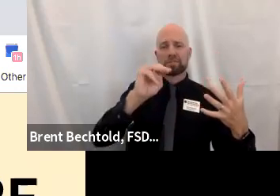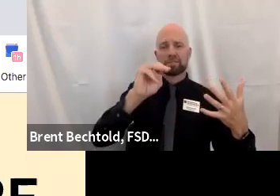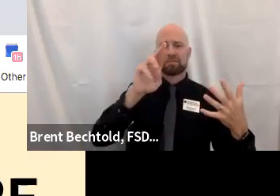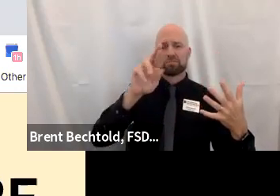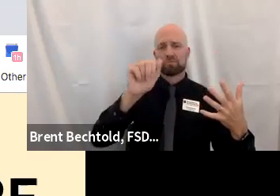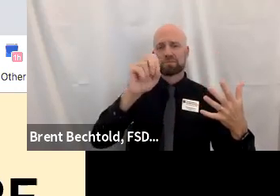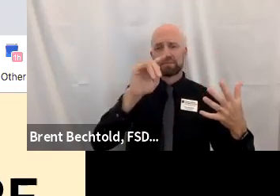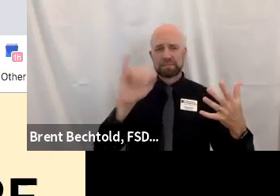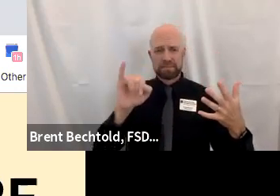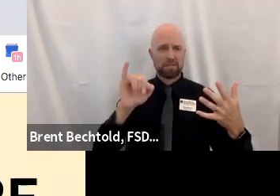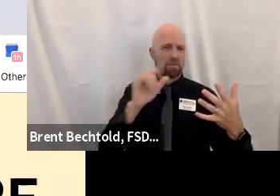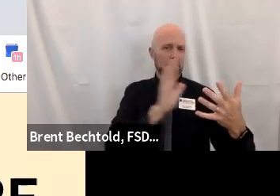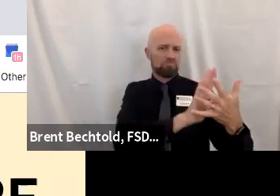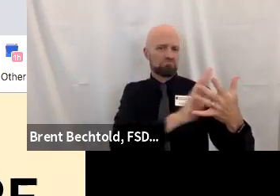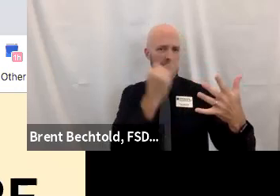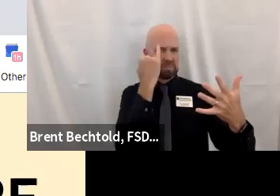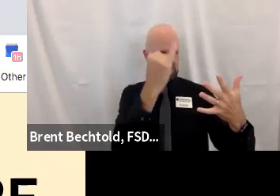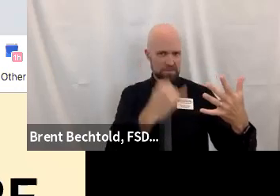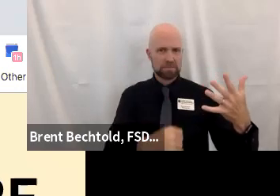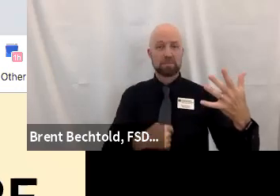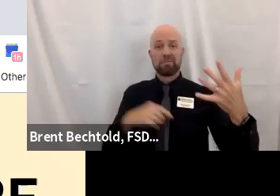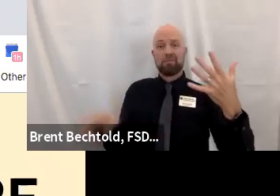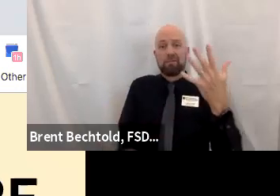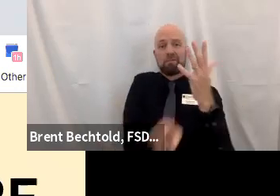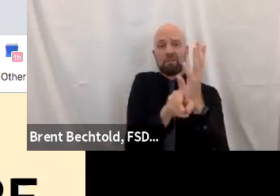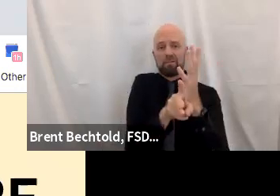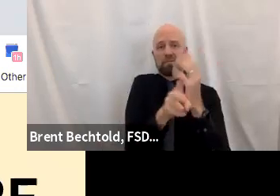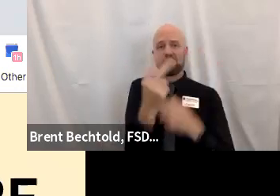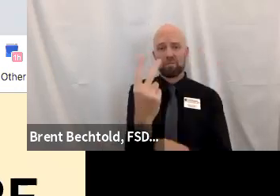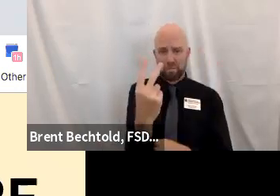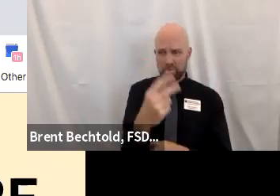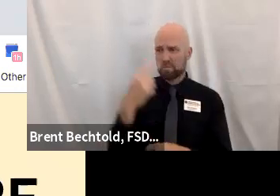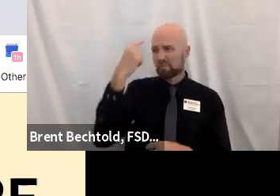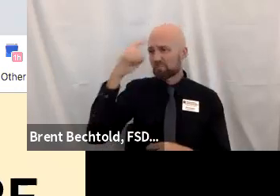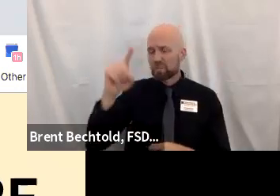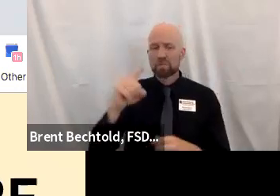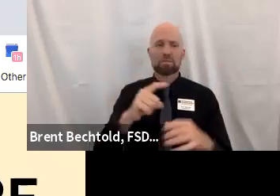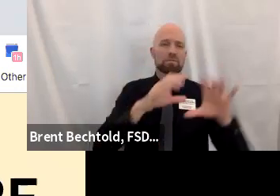Those are Tim Rasinski's five, main Cs.